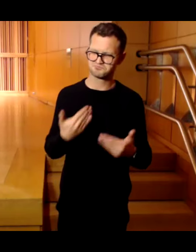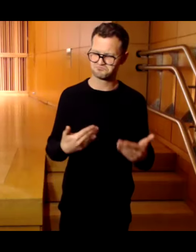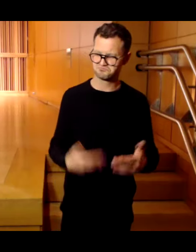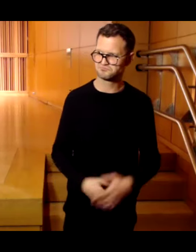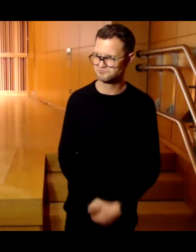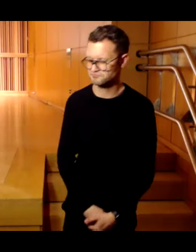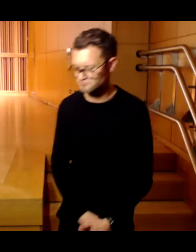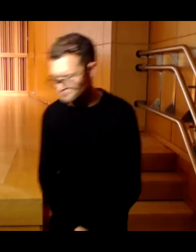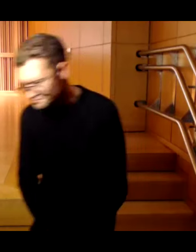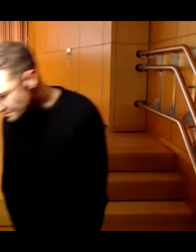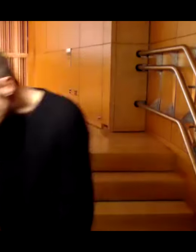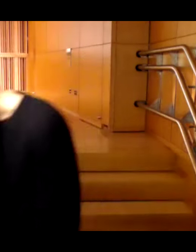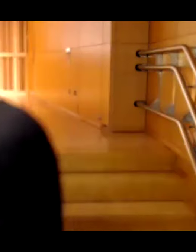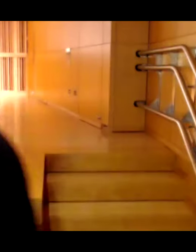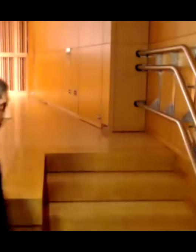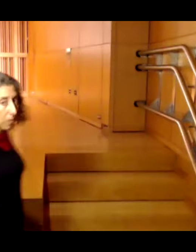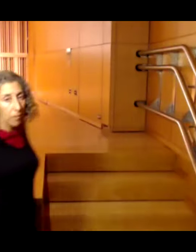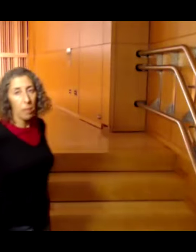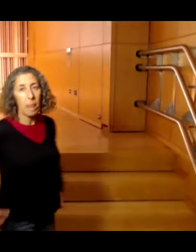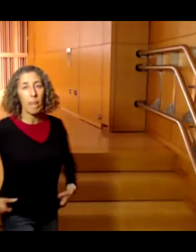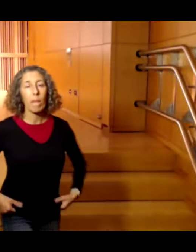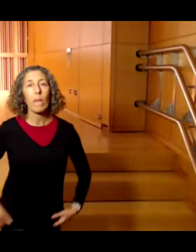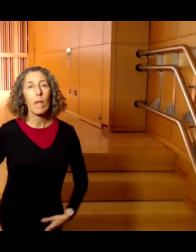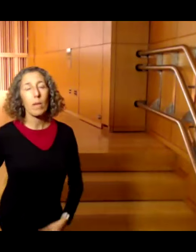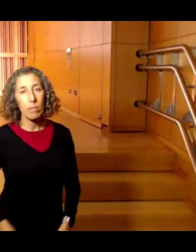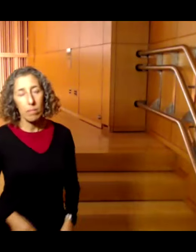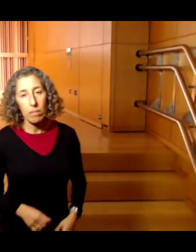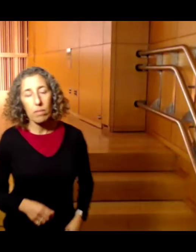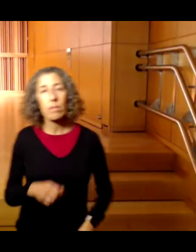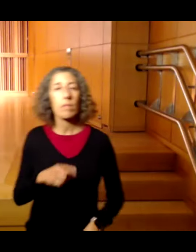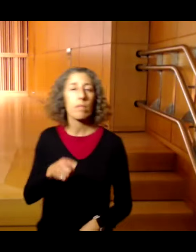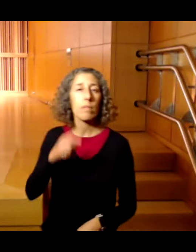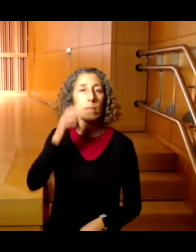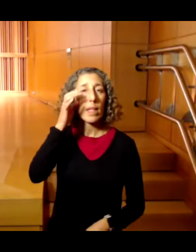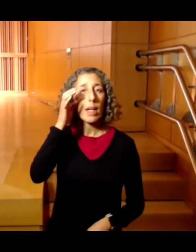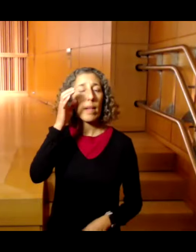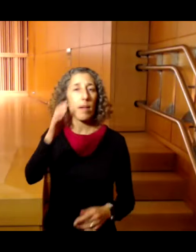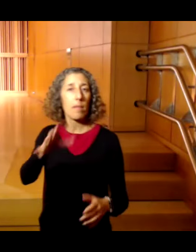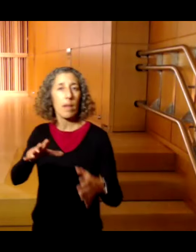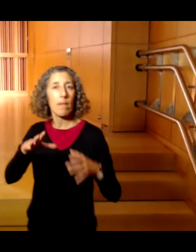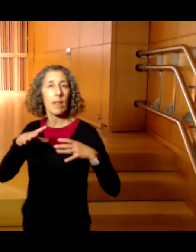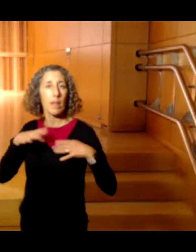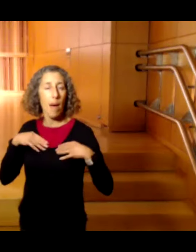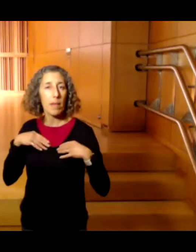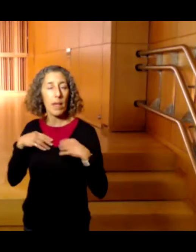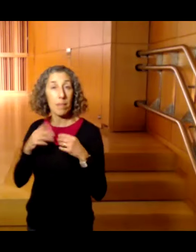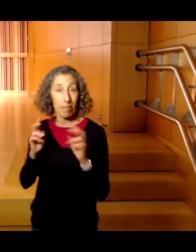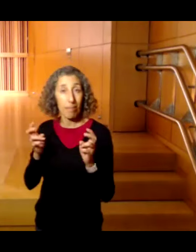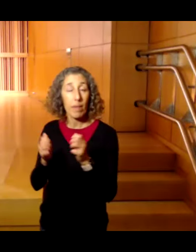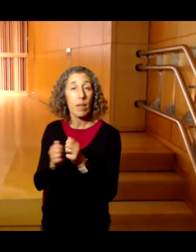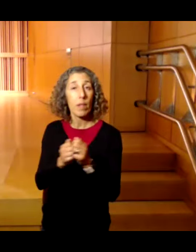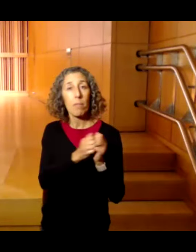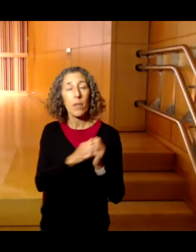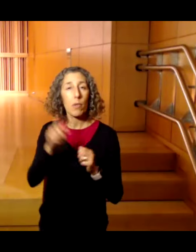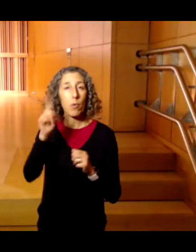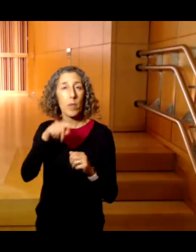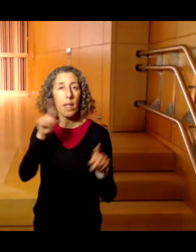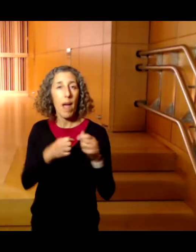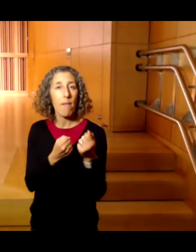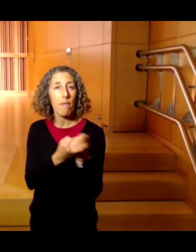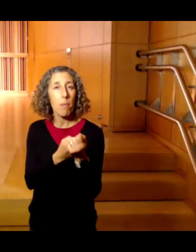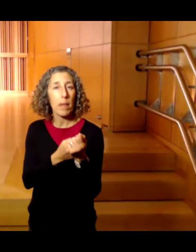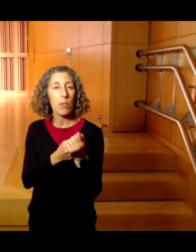I will admit that though I'm intrigued by the idea of adopting modes of communal reaffirmation found in African American religious life to the needs of the larger secular community.